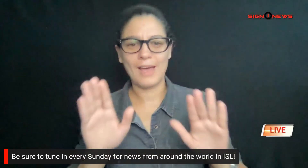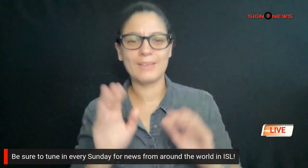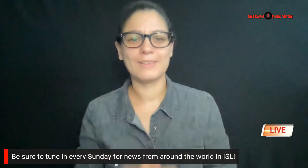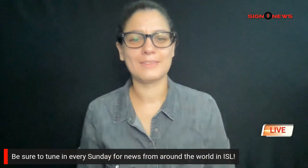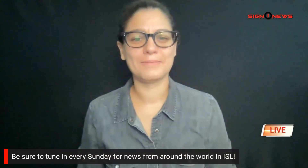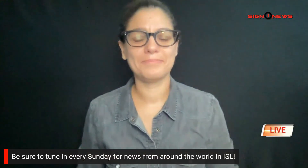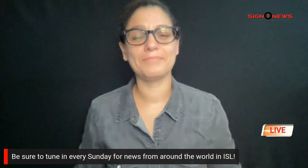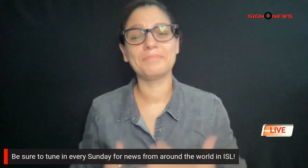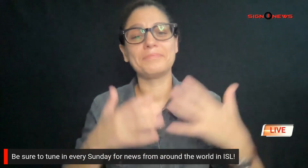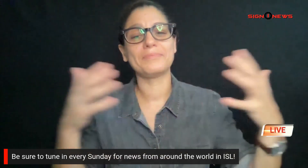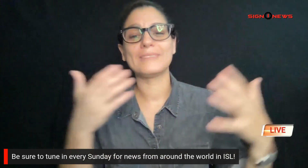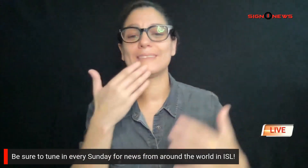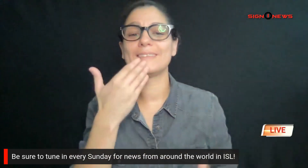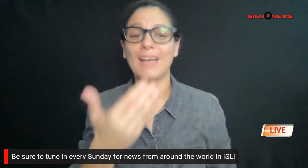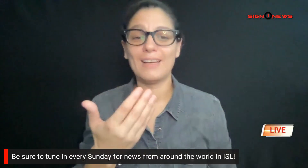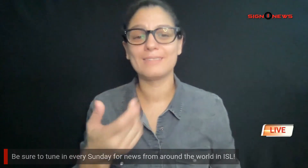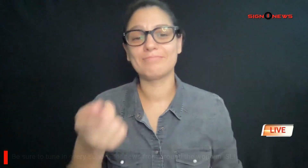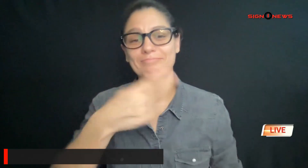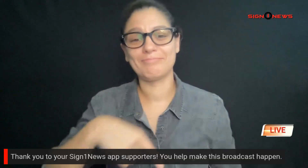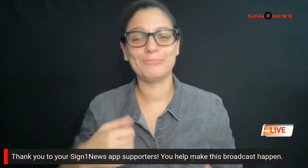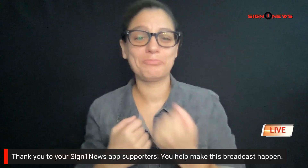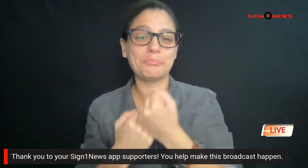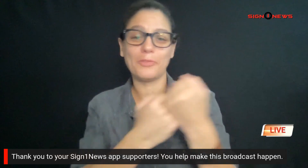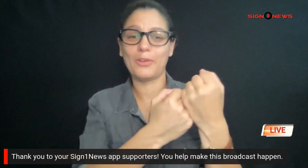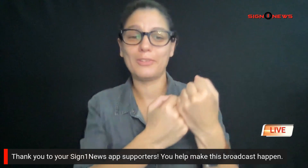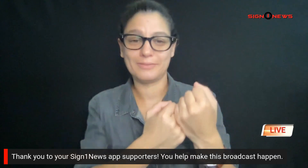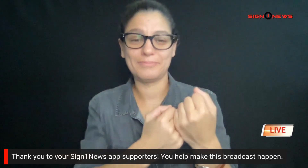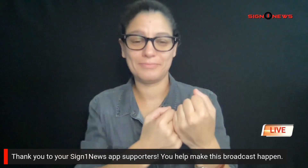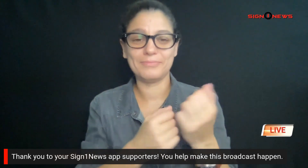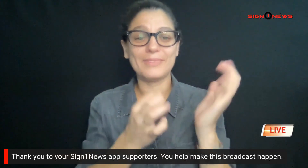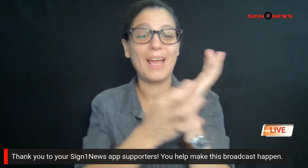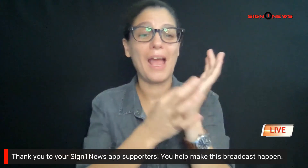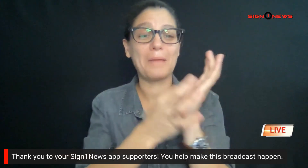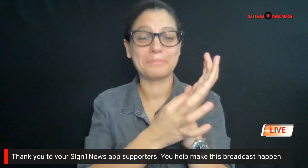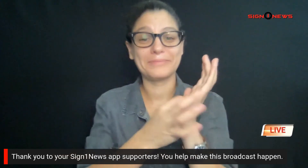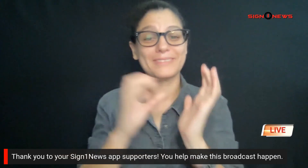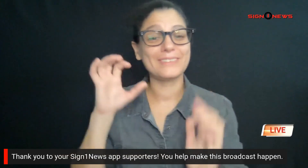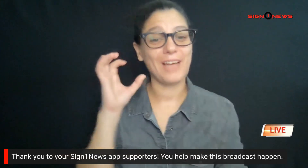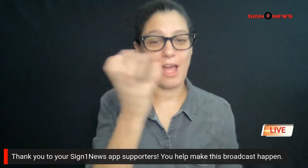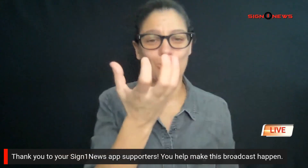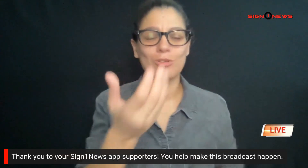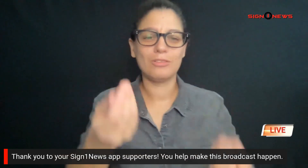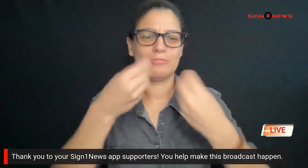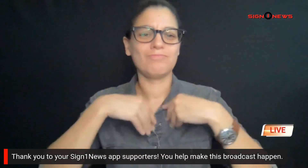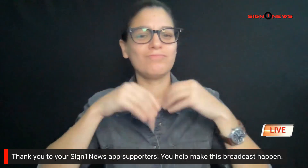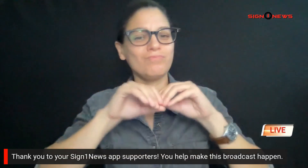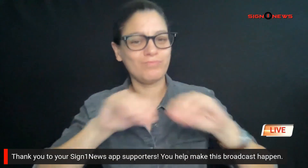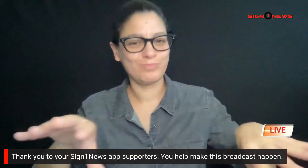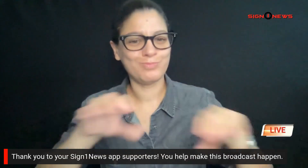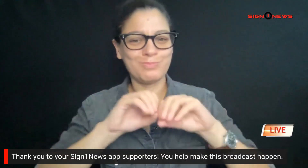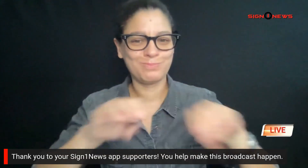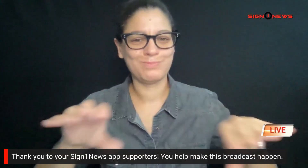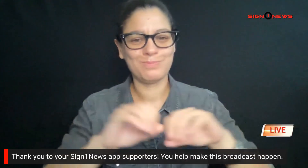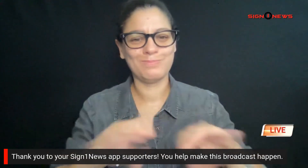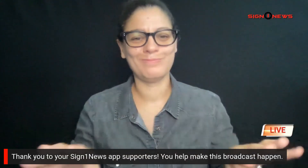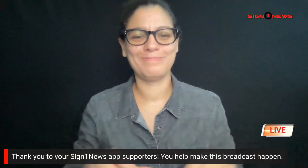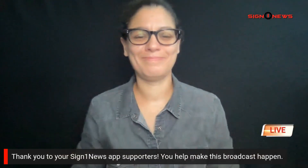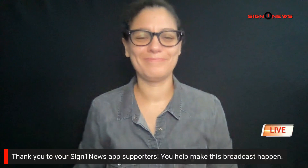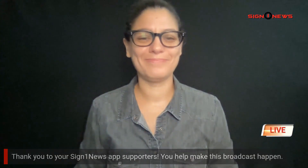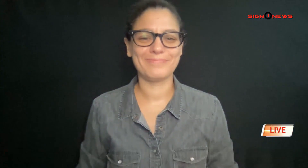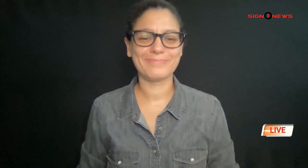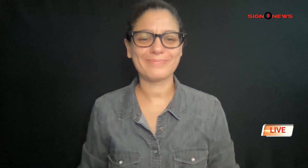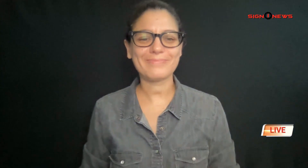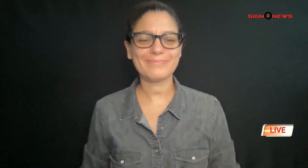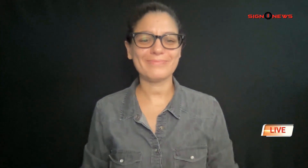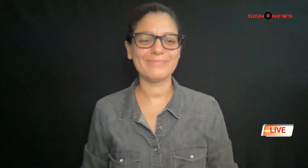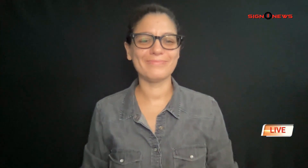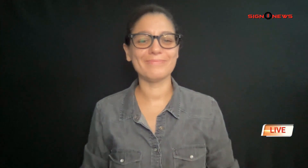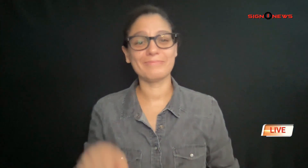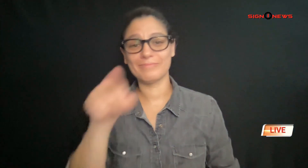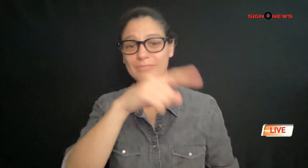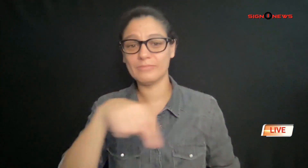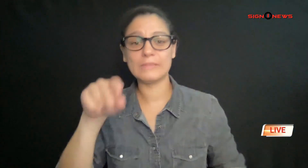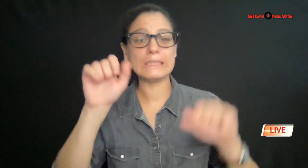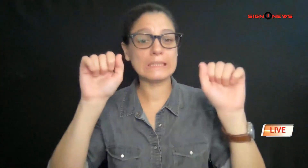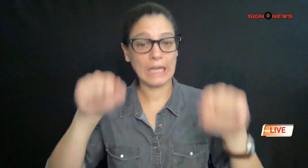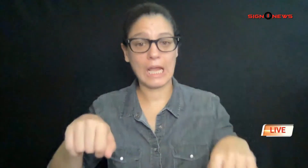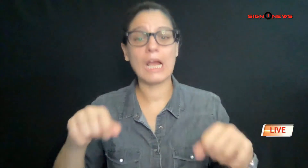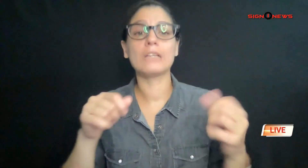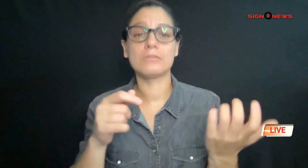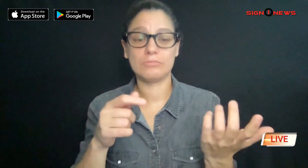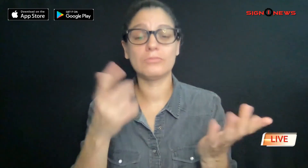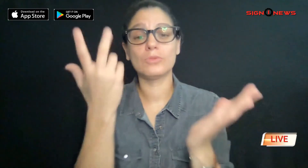big thank you to our Sign1News app supporters you help make this broadcast happen